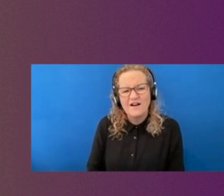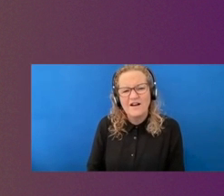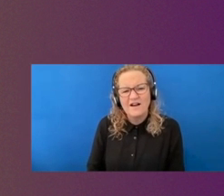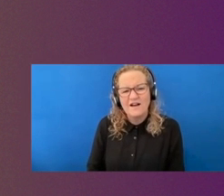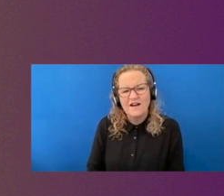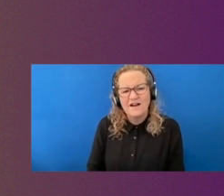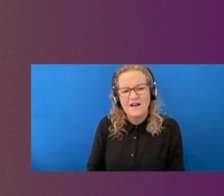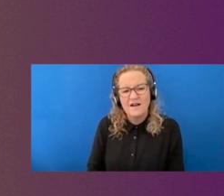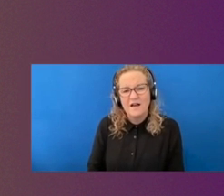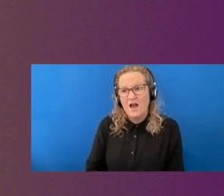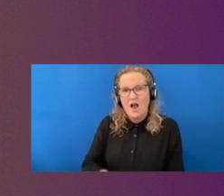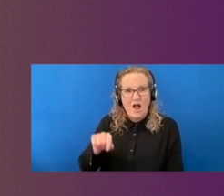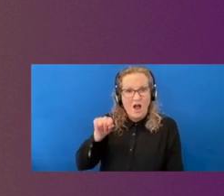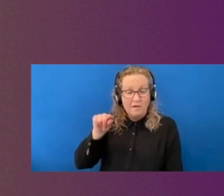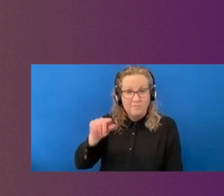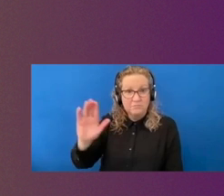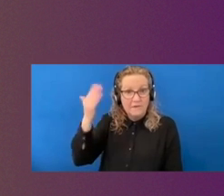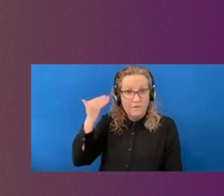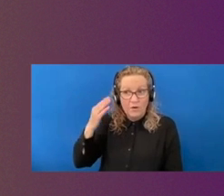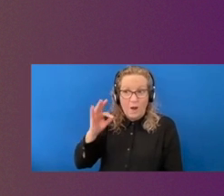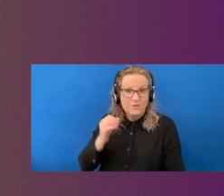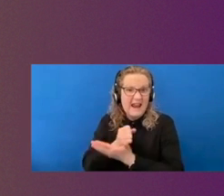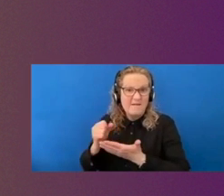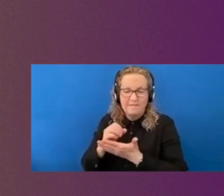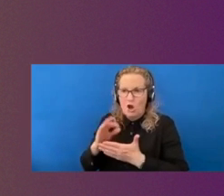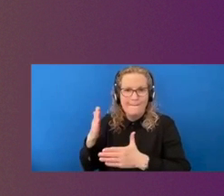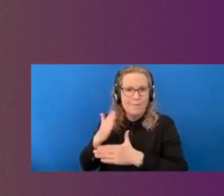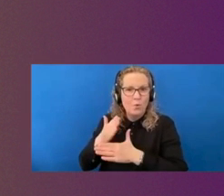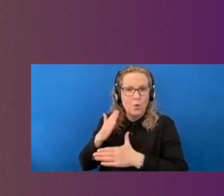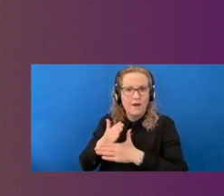and statistics of unemployment so I had to do something for myself because you know really